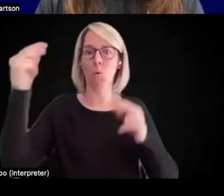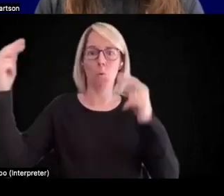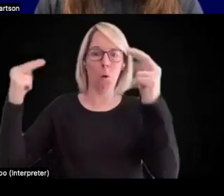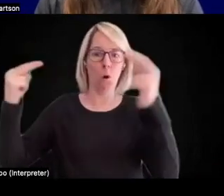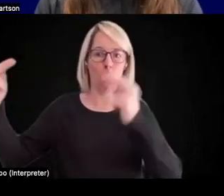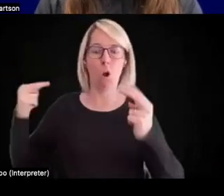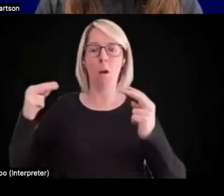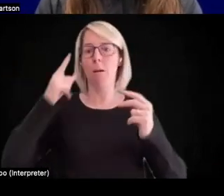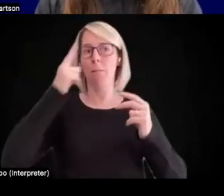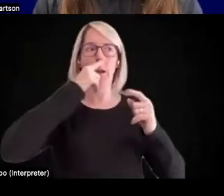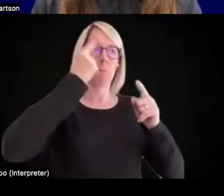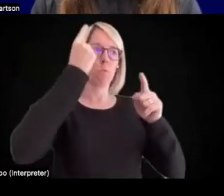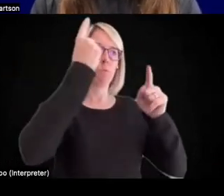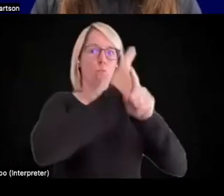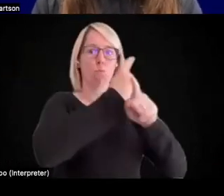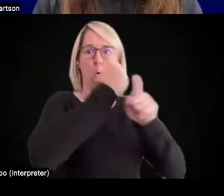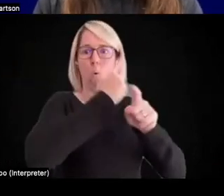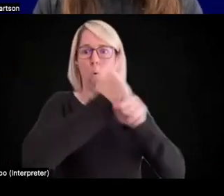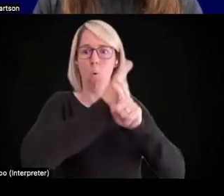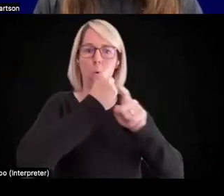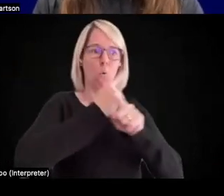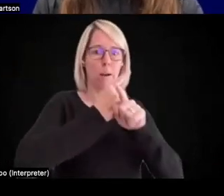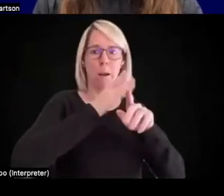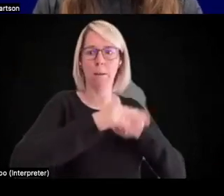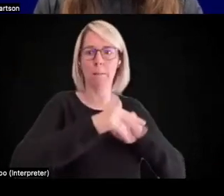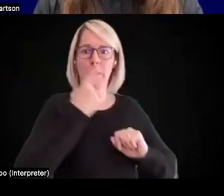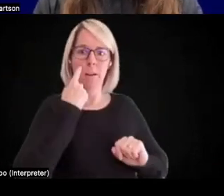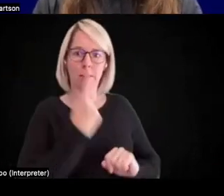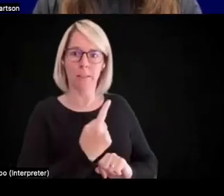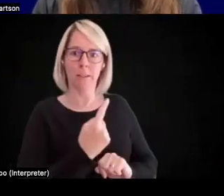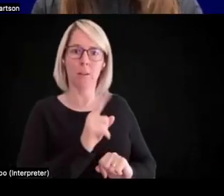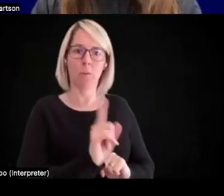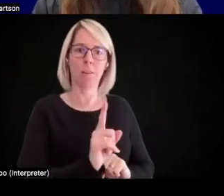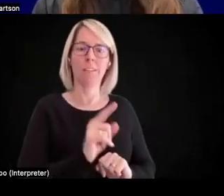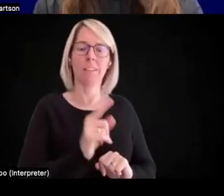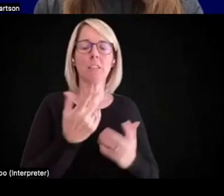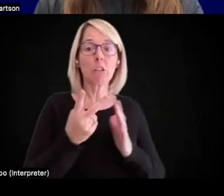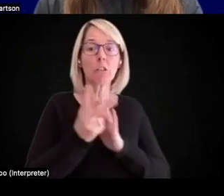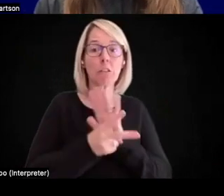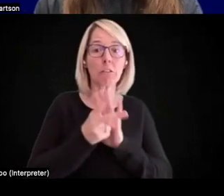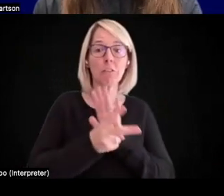they were observing, and when that is interfering with the video, I've actually cut the sound out,